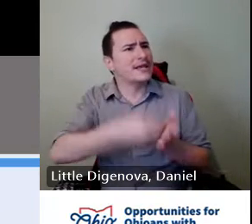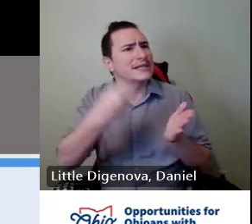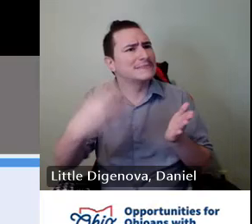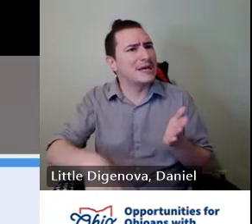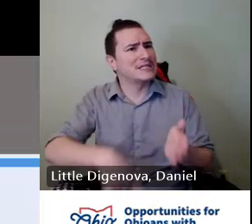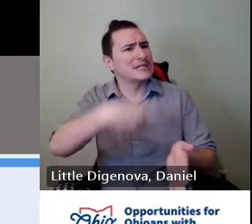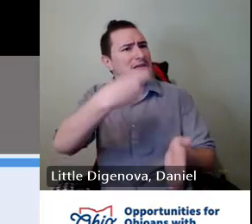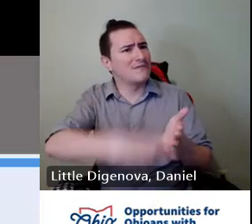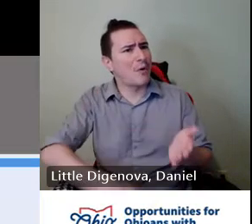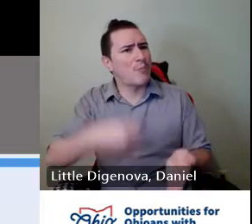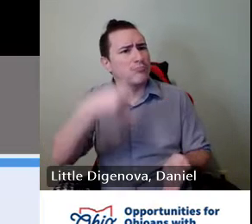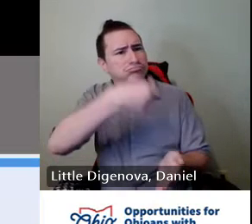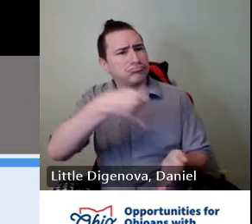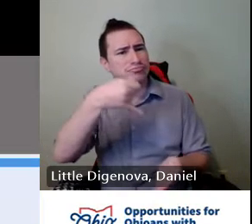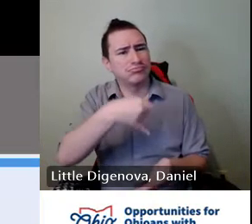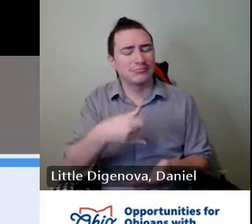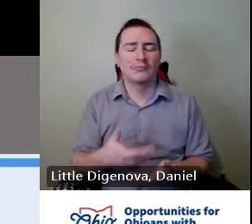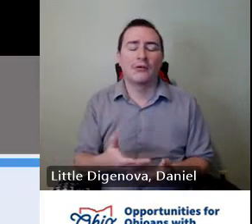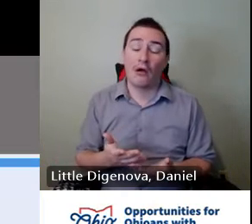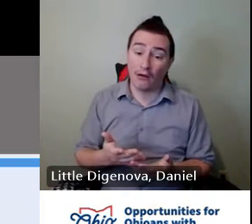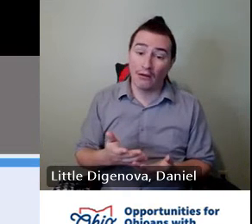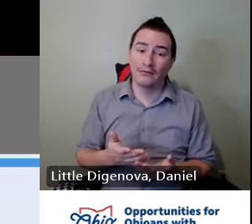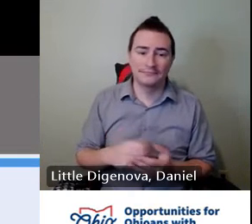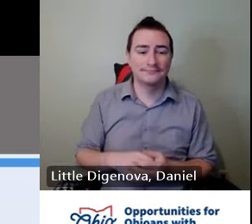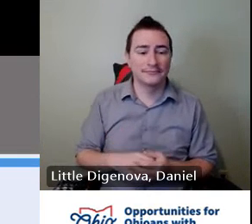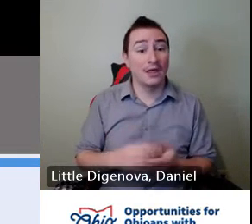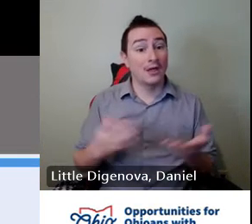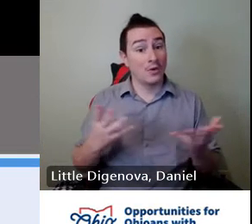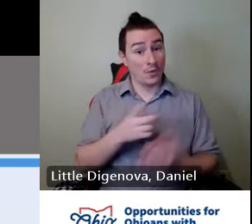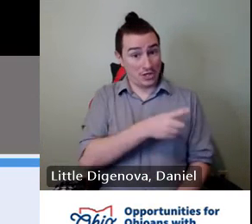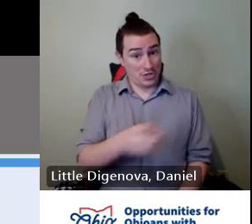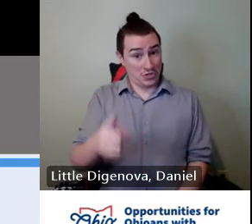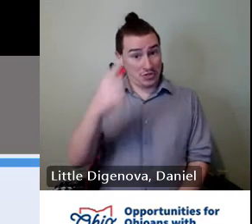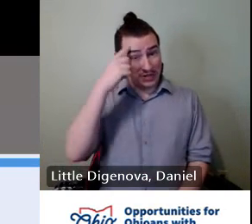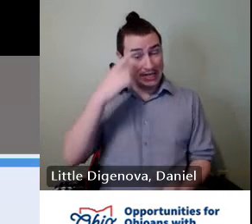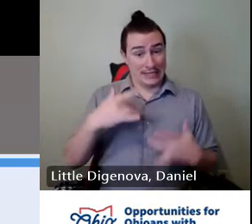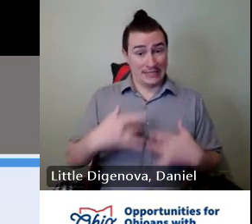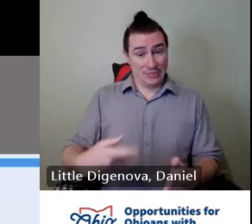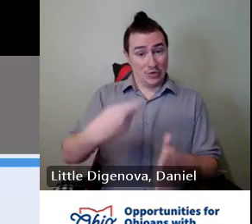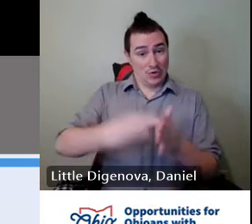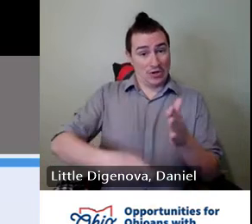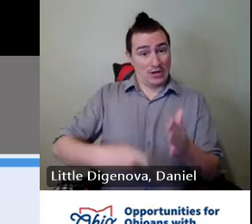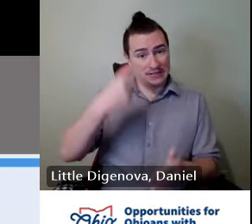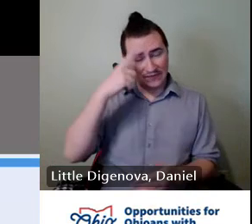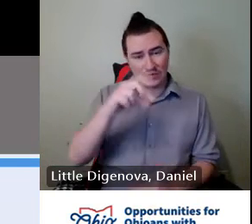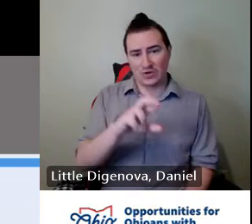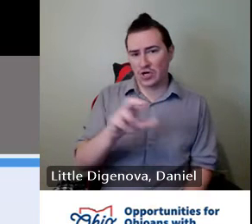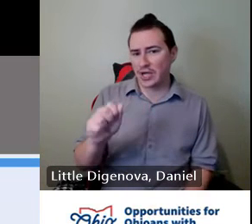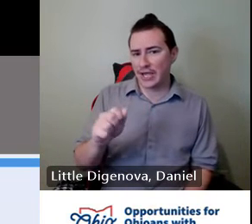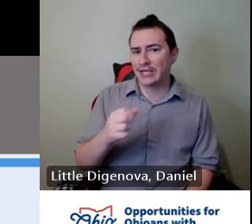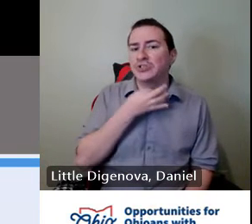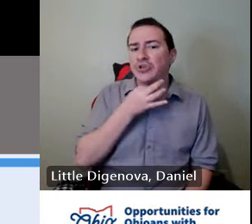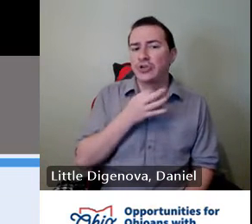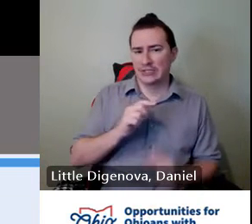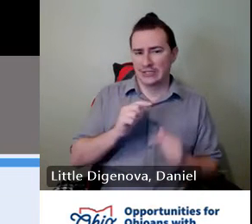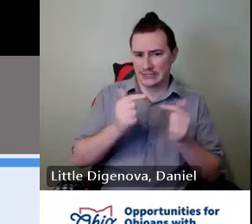our audience. What do you think is the typical cost of a reasonable accommodation? Please enter your answers in the chat.